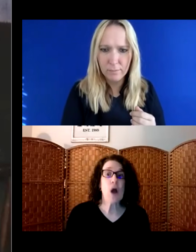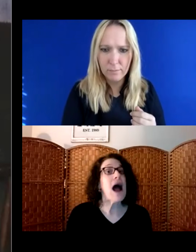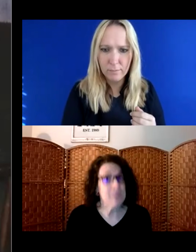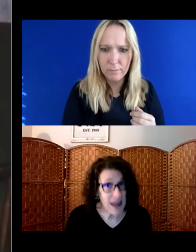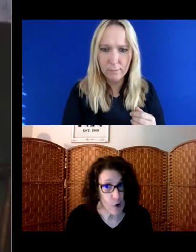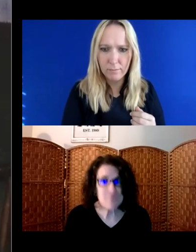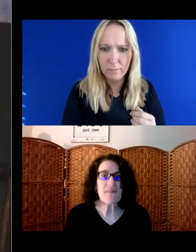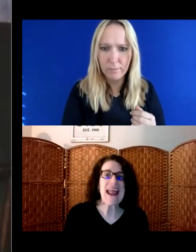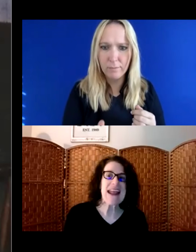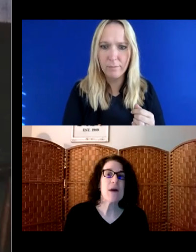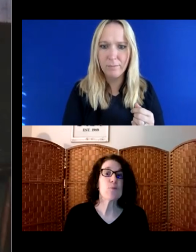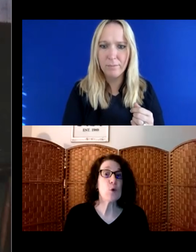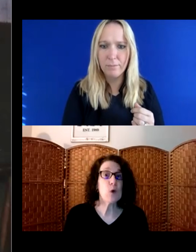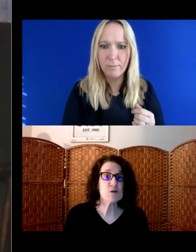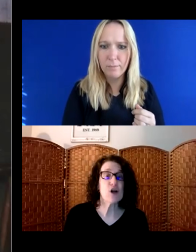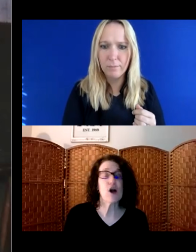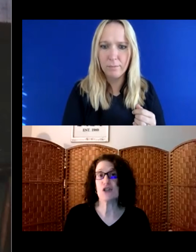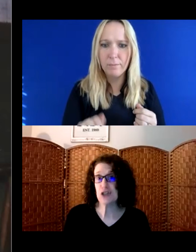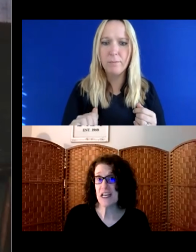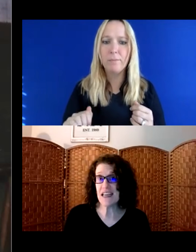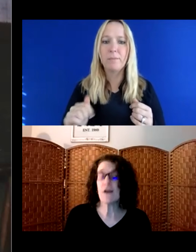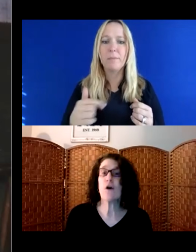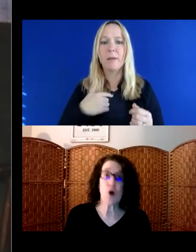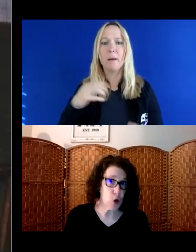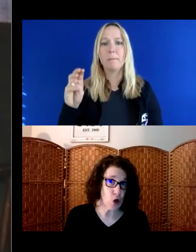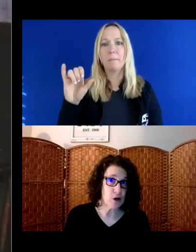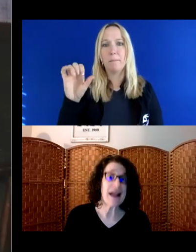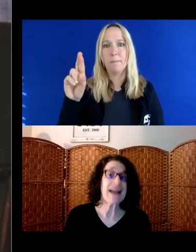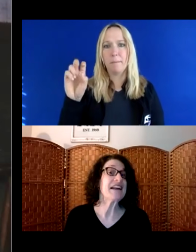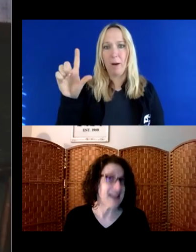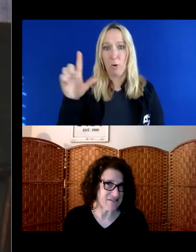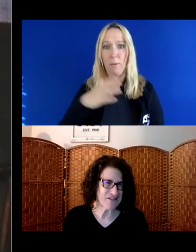So I'm Meryl, and my pronouns are she/her/deaf.